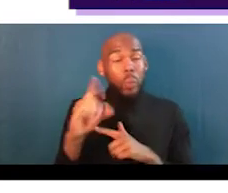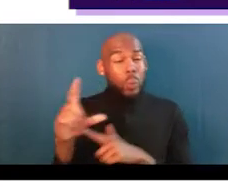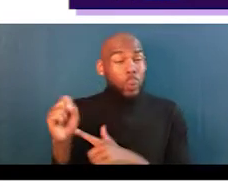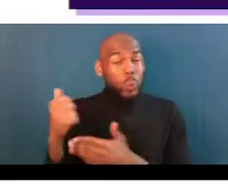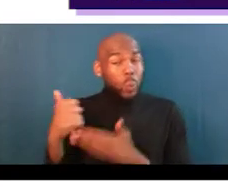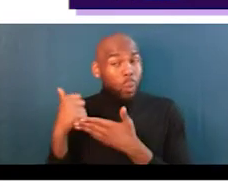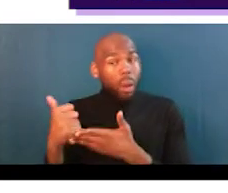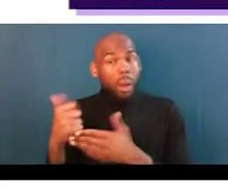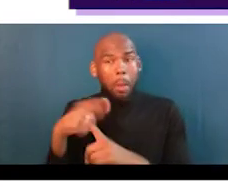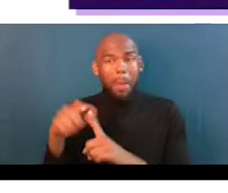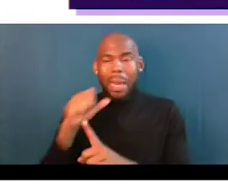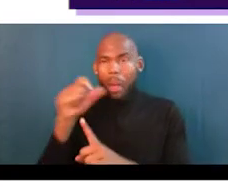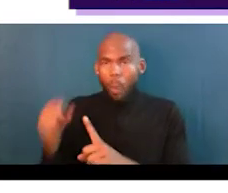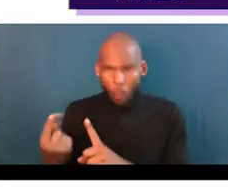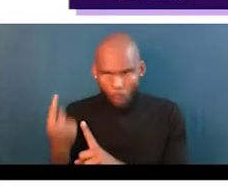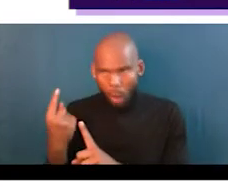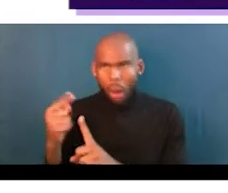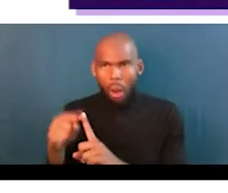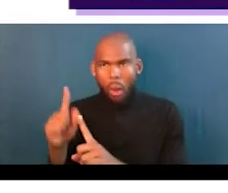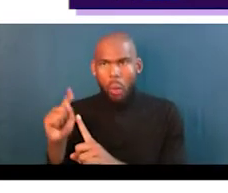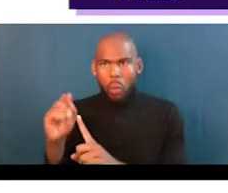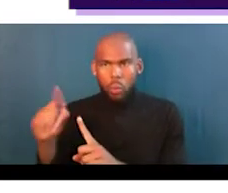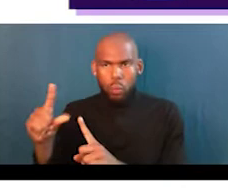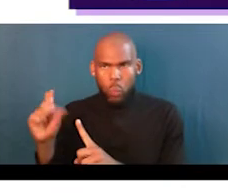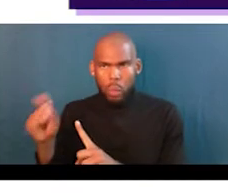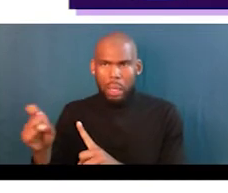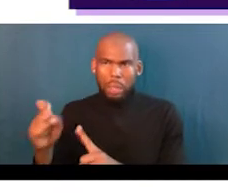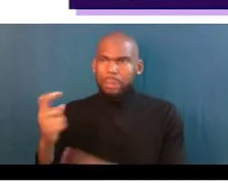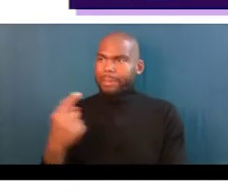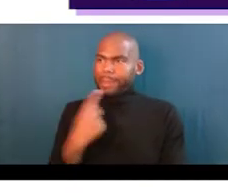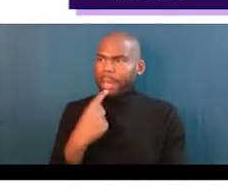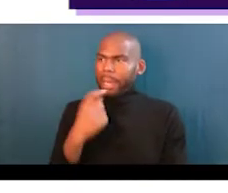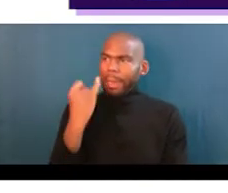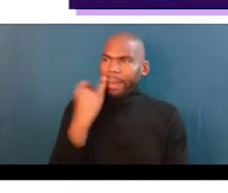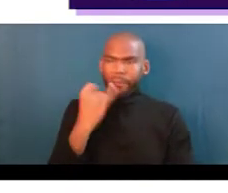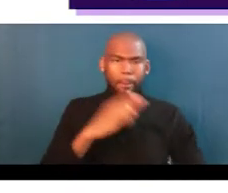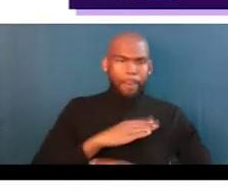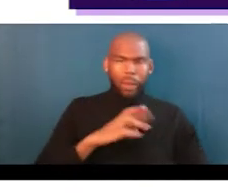no tool alone can determine if a site meets accessibility standards. Knowledgeable human